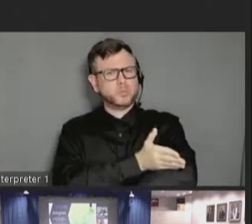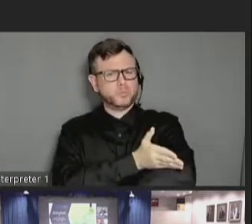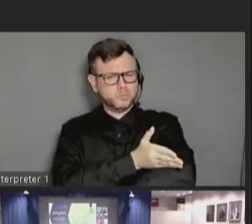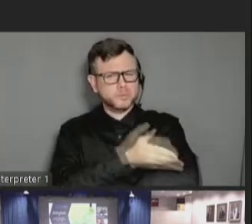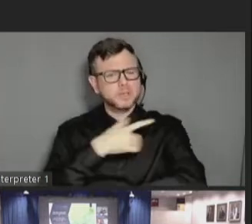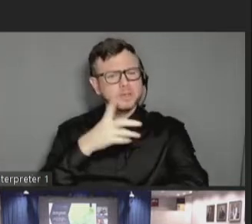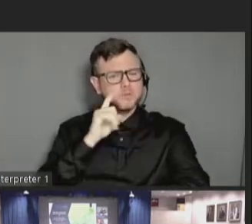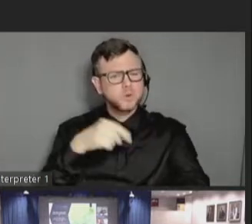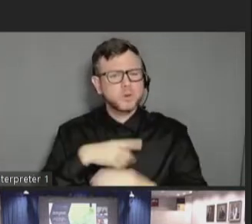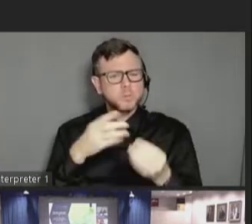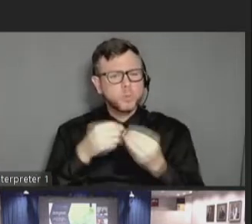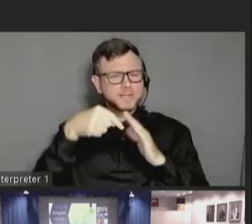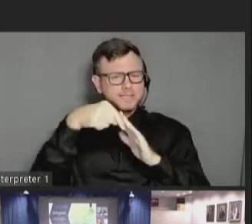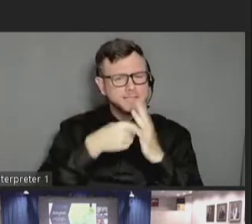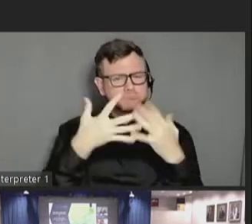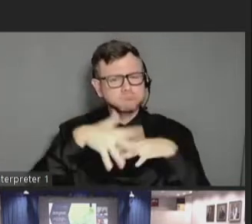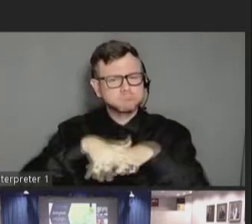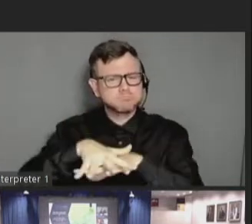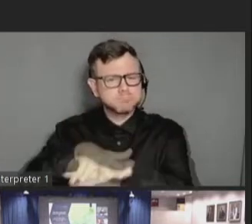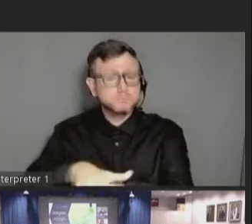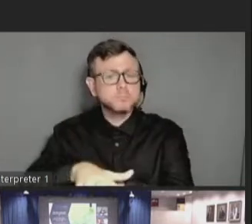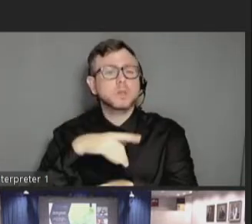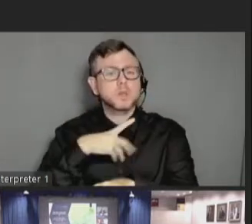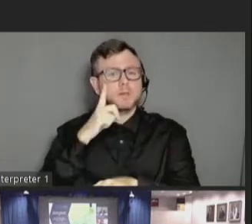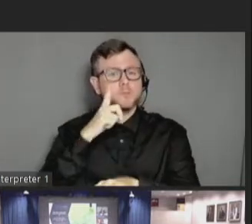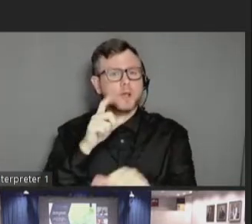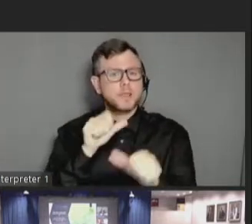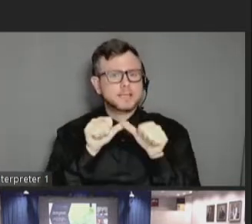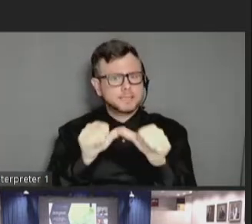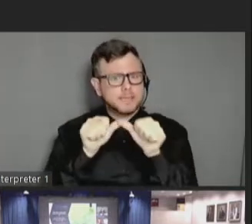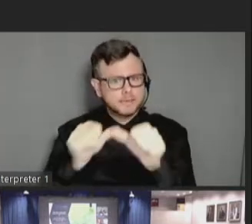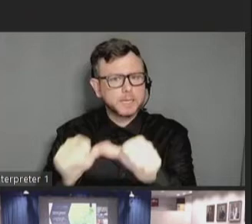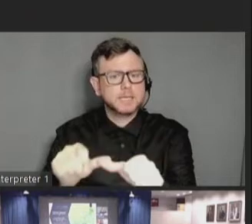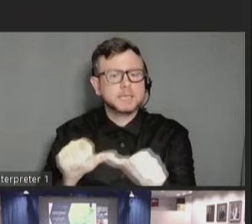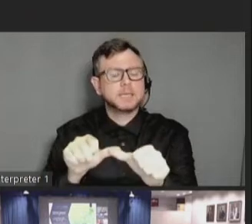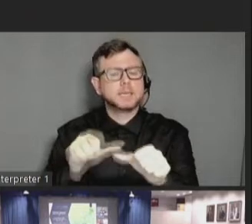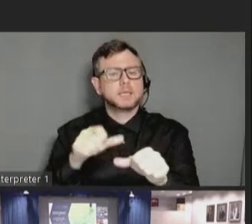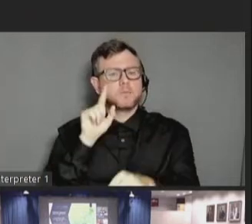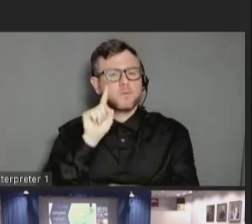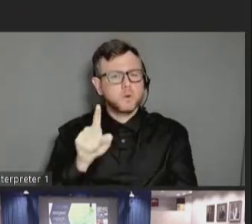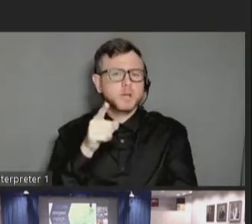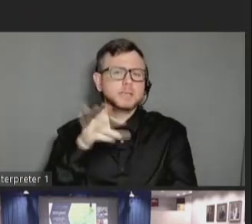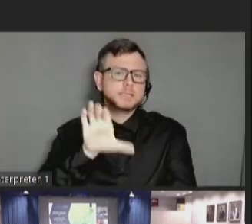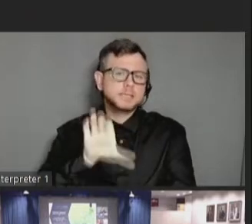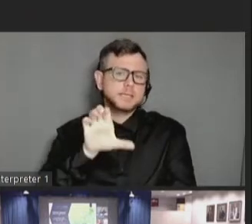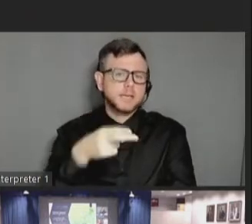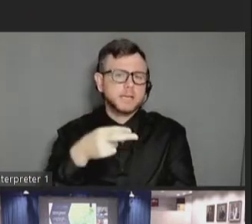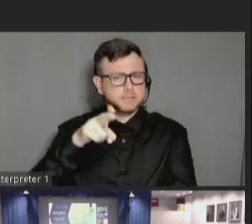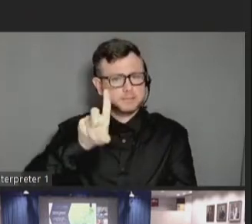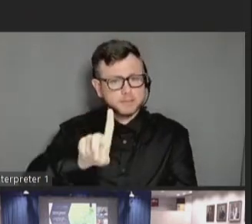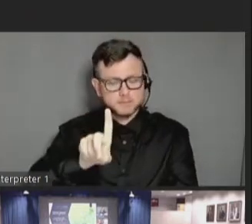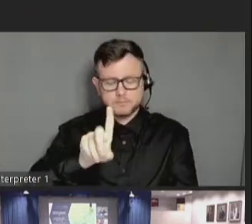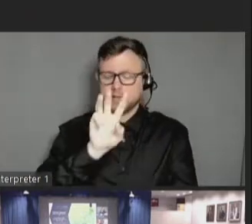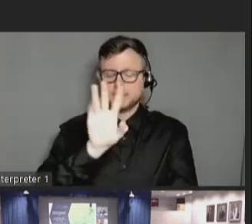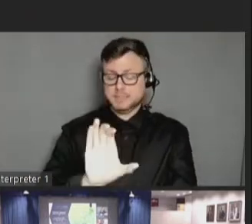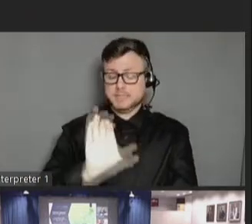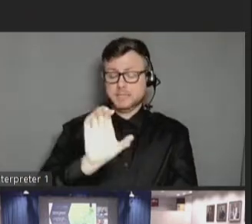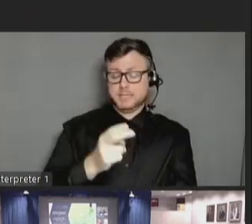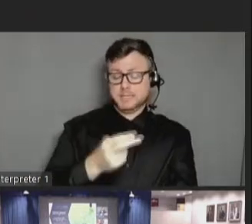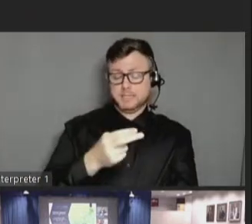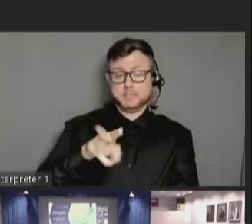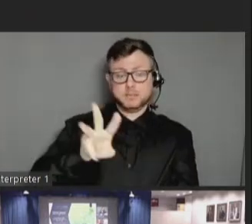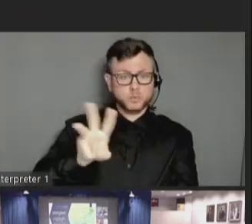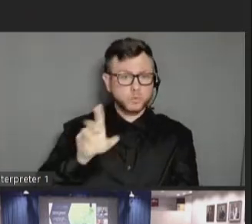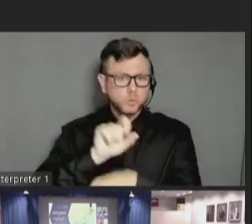deeper integration, and the sustainability of the CHW workforce into a pandemic response.